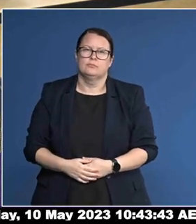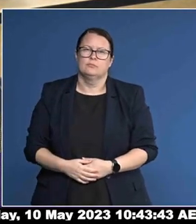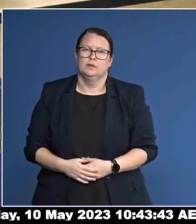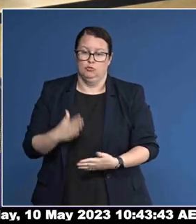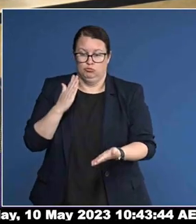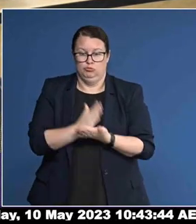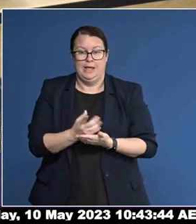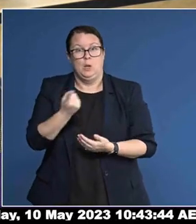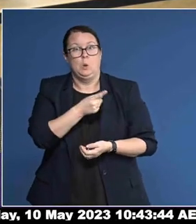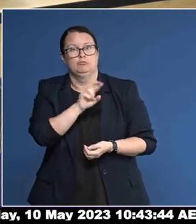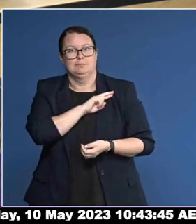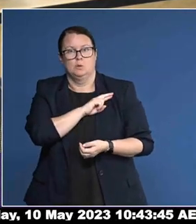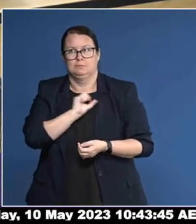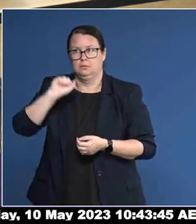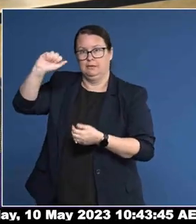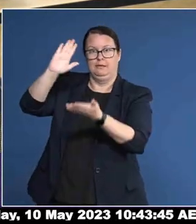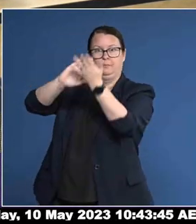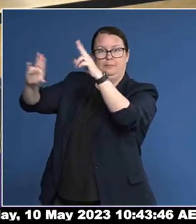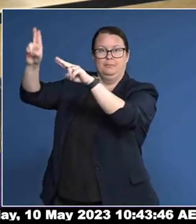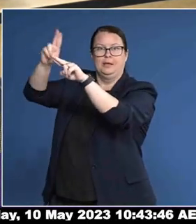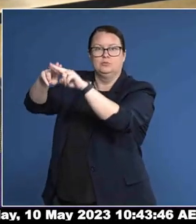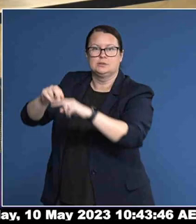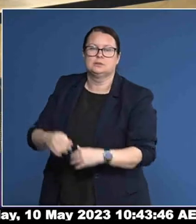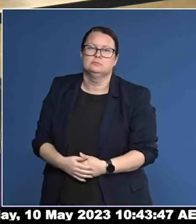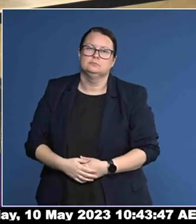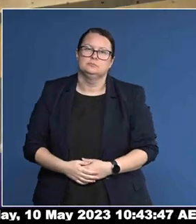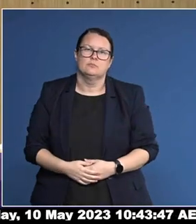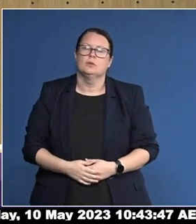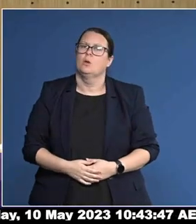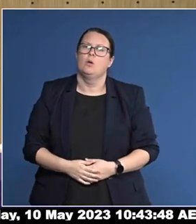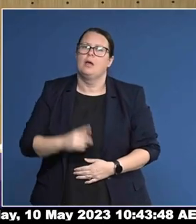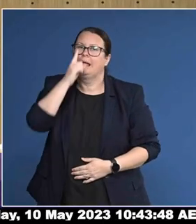They are additional supports for students, for children, yes.